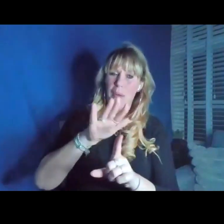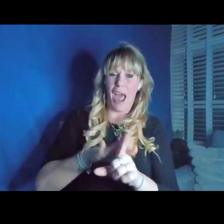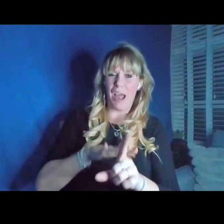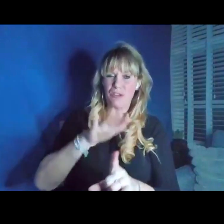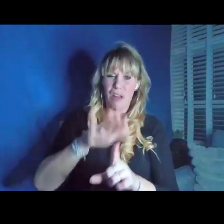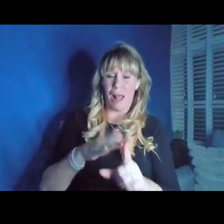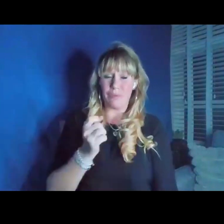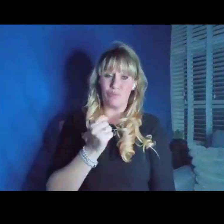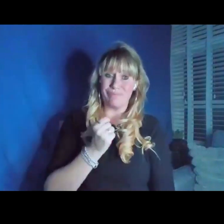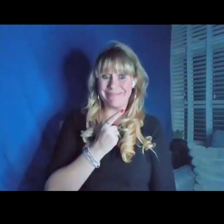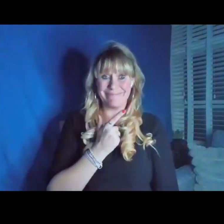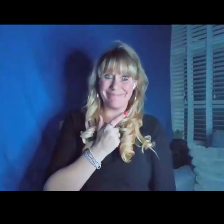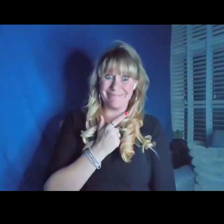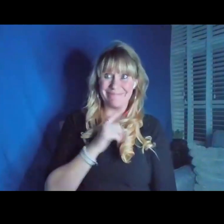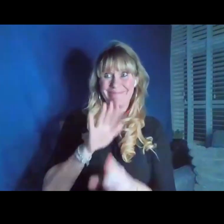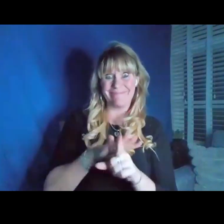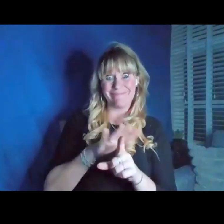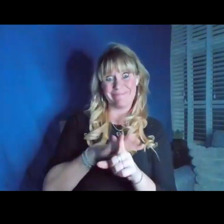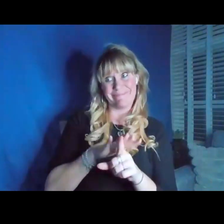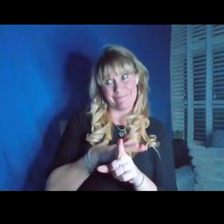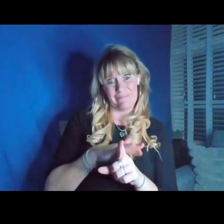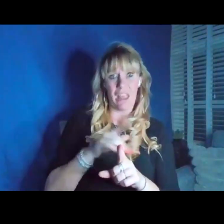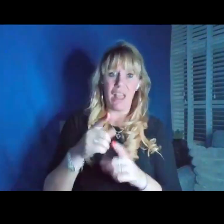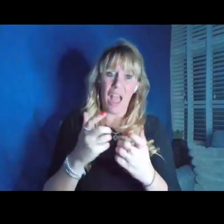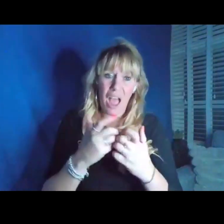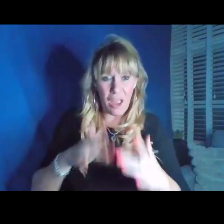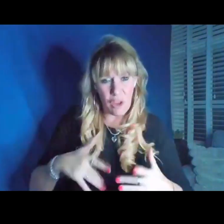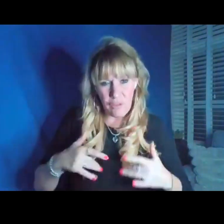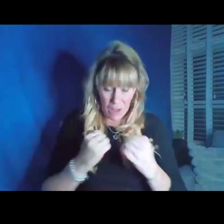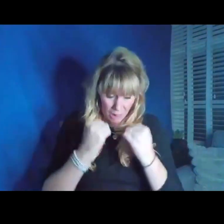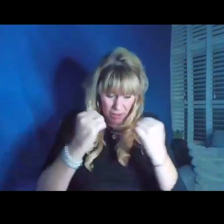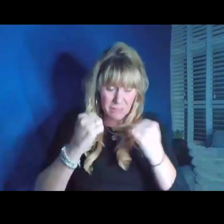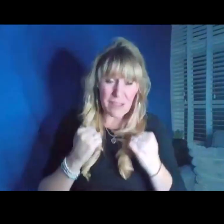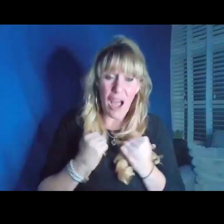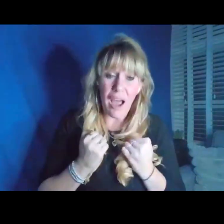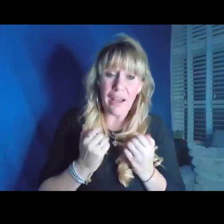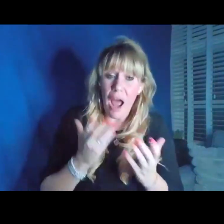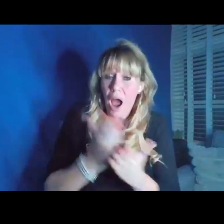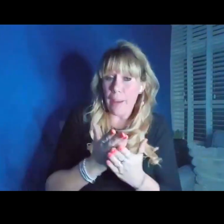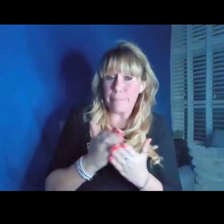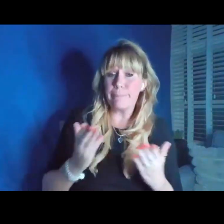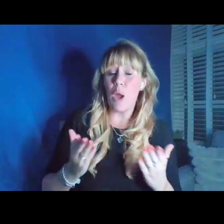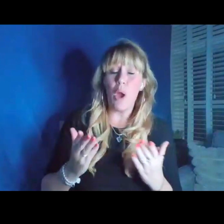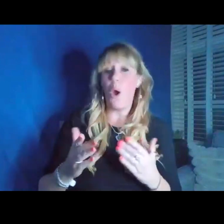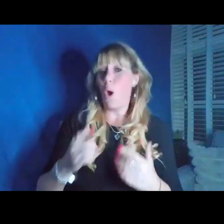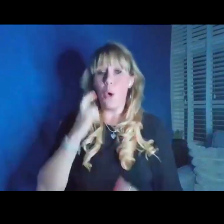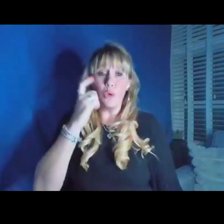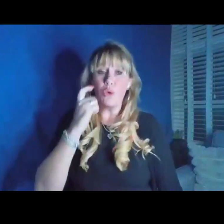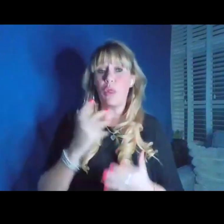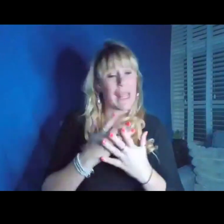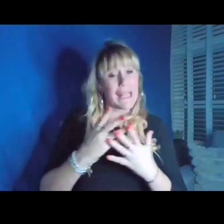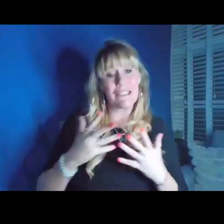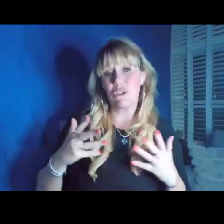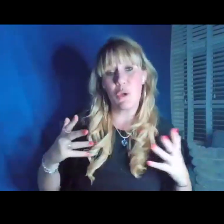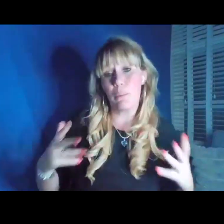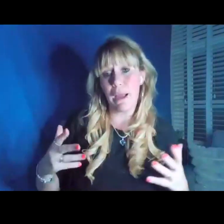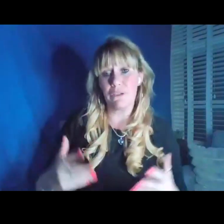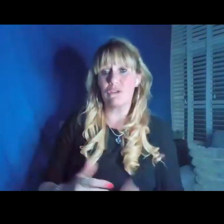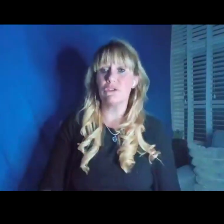in your cringing touch. aah do you think we're just too much